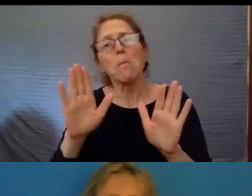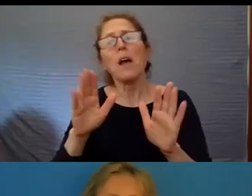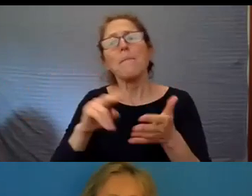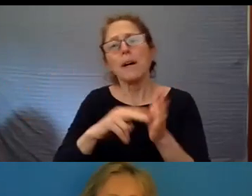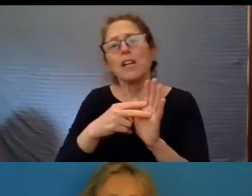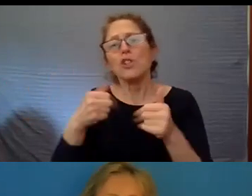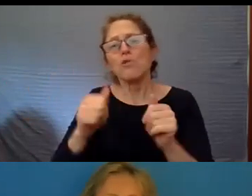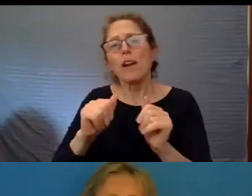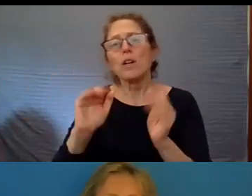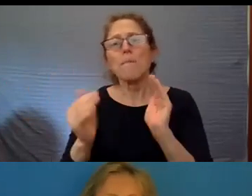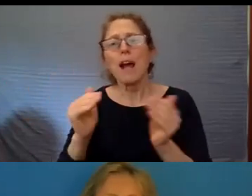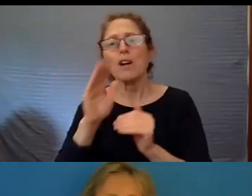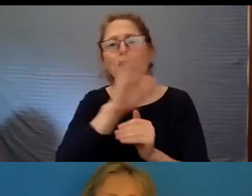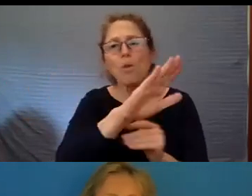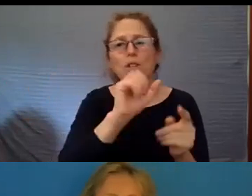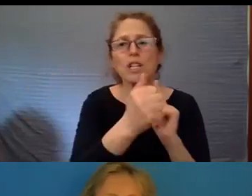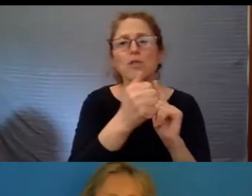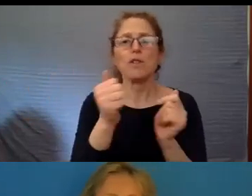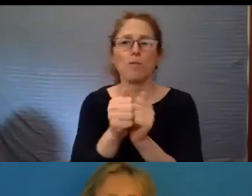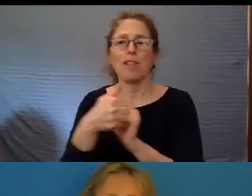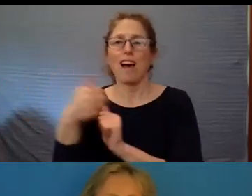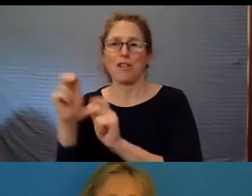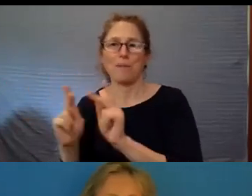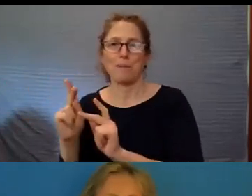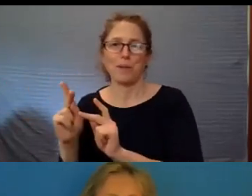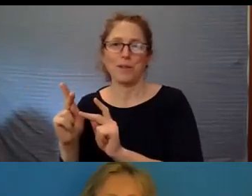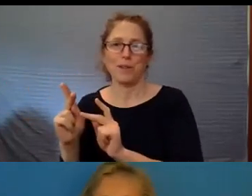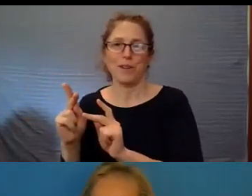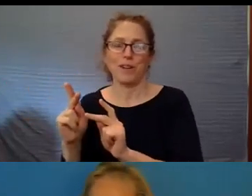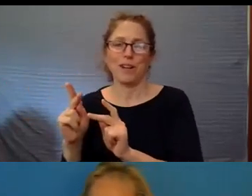and in terms of gaining that, I think attending things